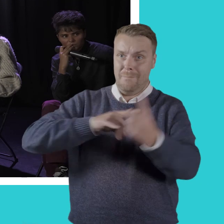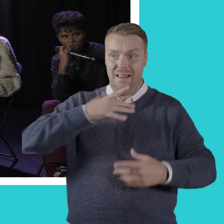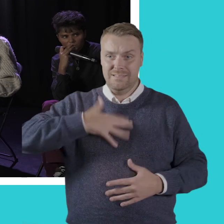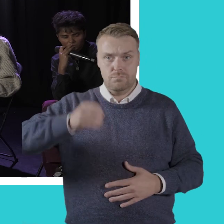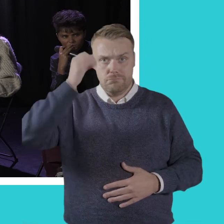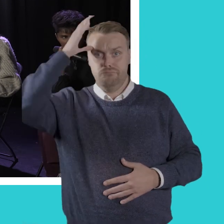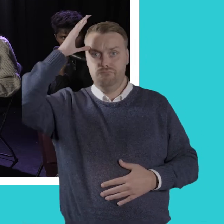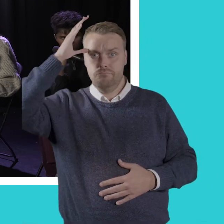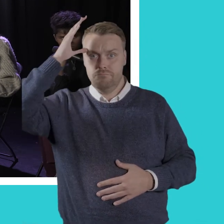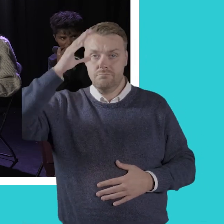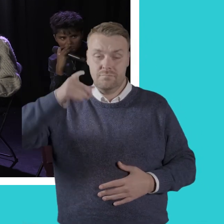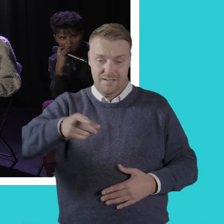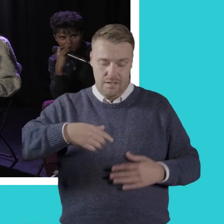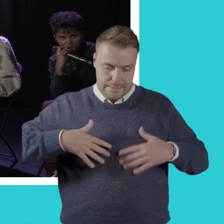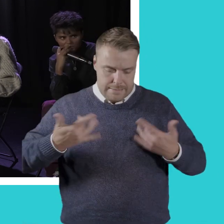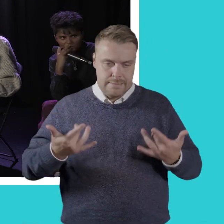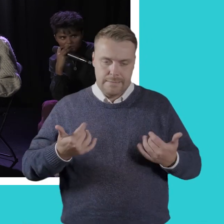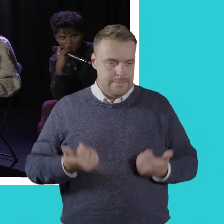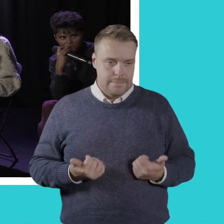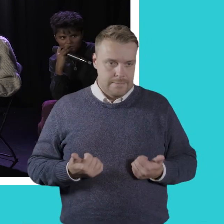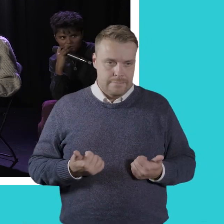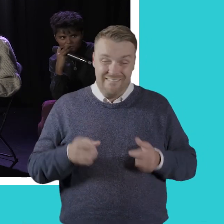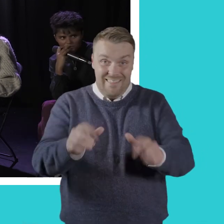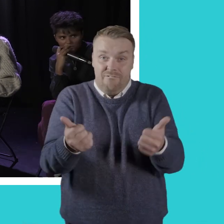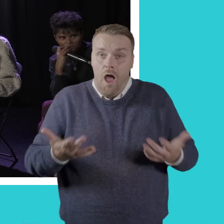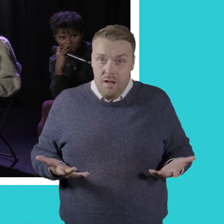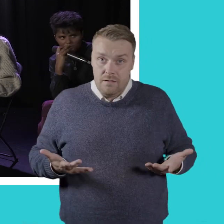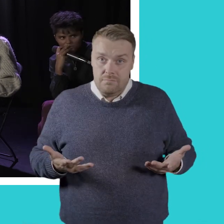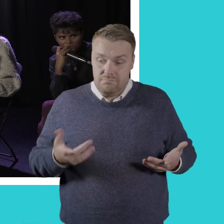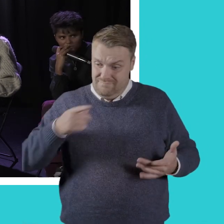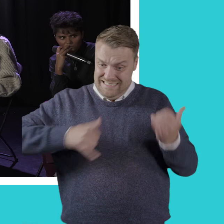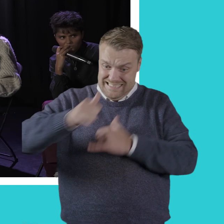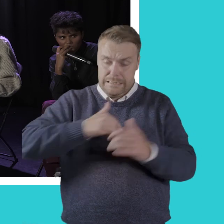it's okay to not be okay in this system because the system doesn't actually work for any of us. So